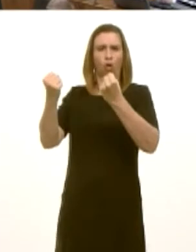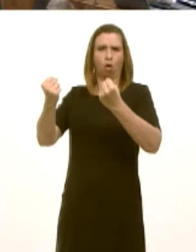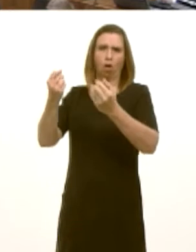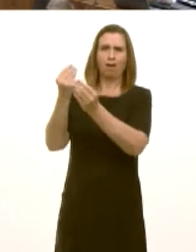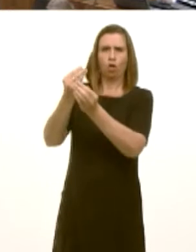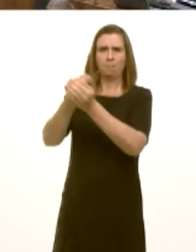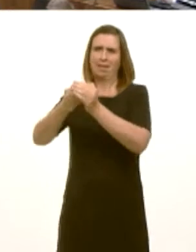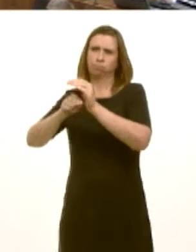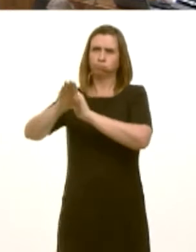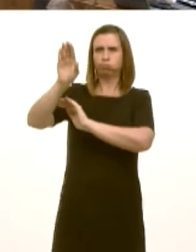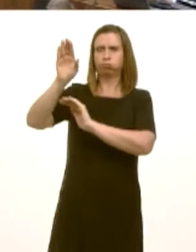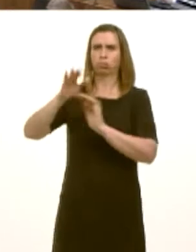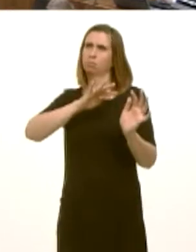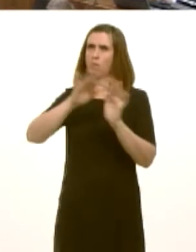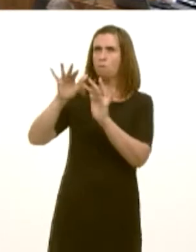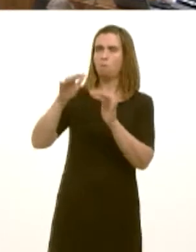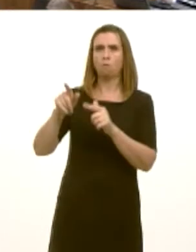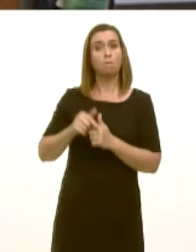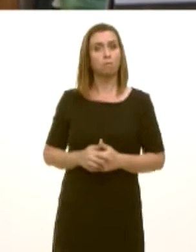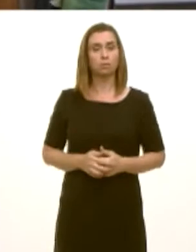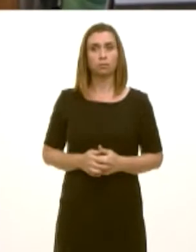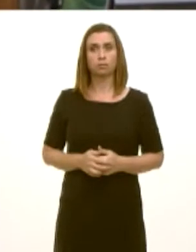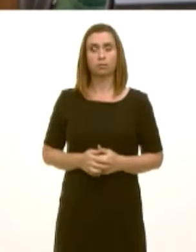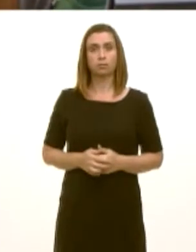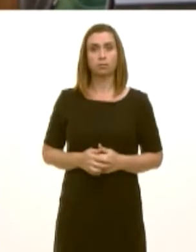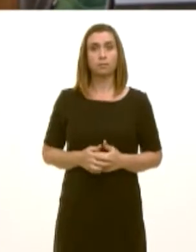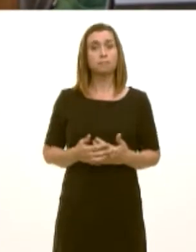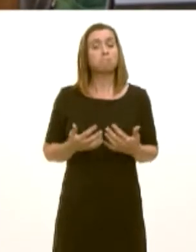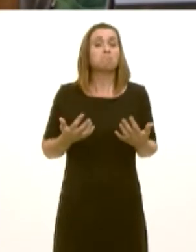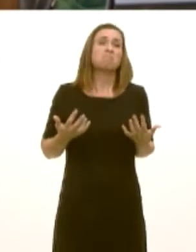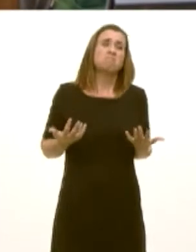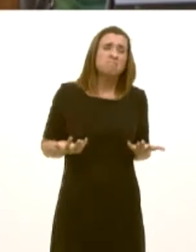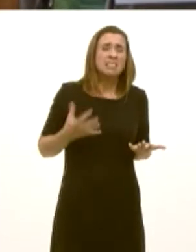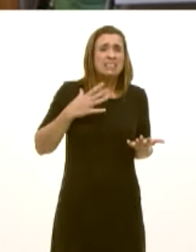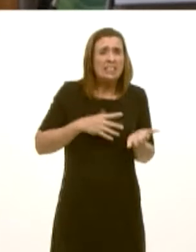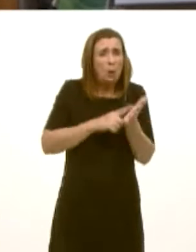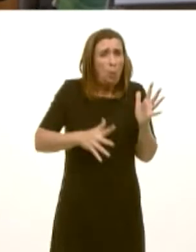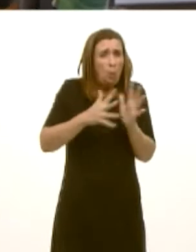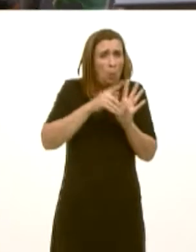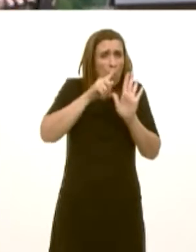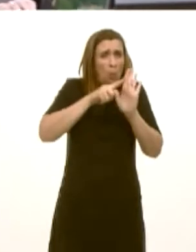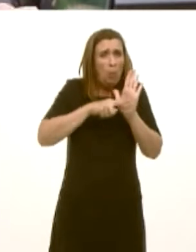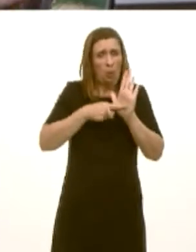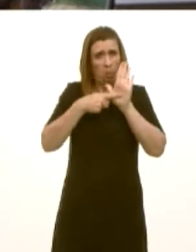Carwyn Jones: I donít see how a law, or legislation, can achieve that.